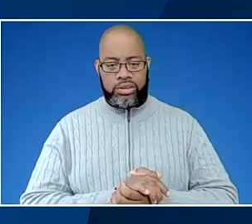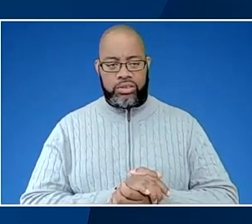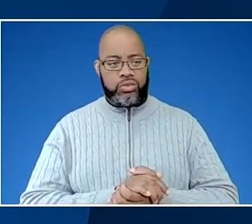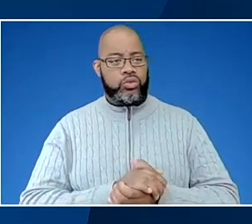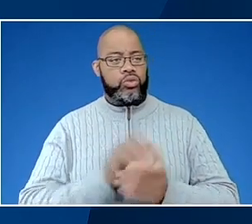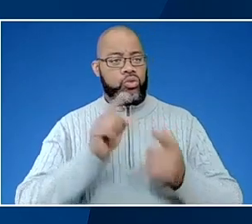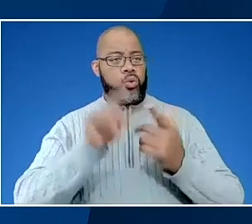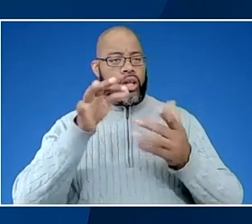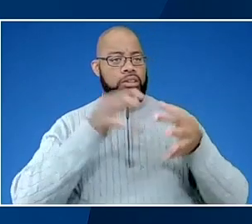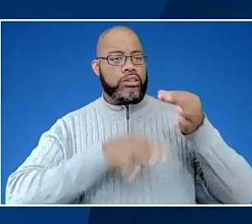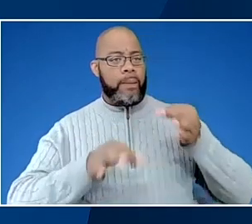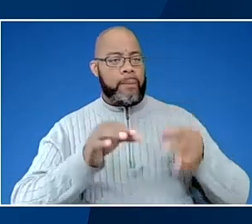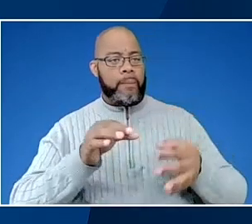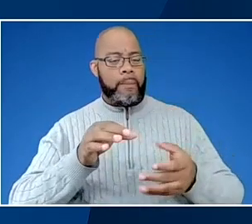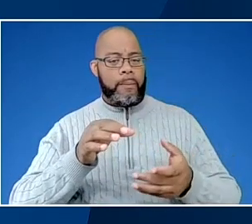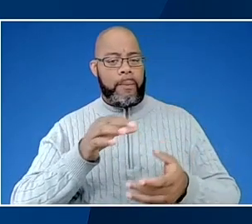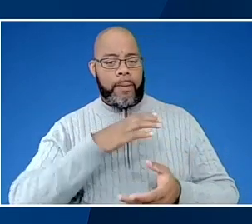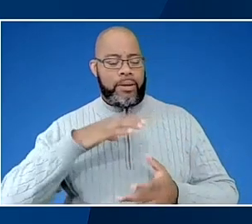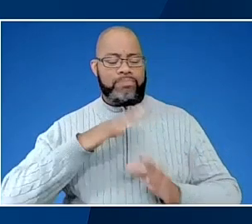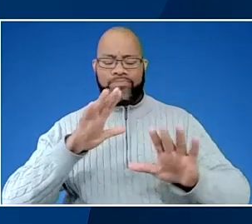I'm sorry, I apologize. What would be your recommendation to the main committee?